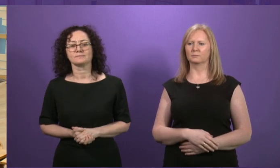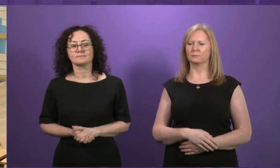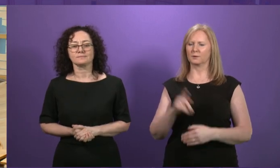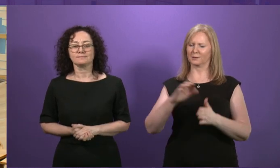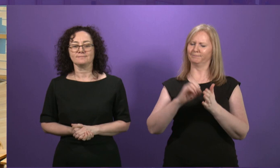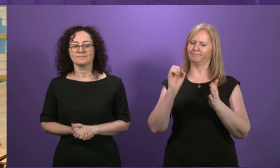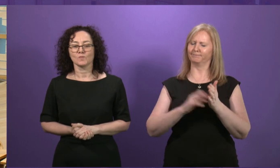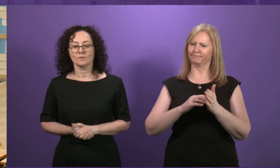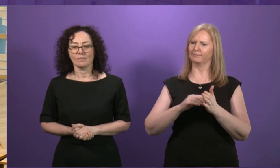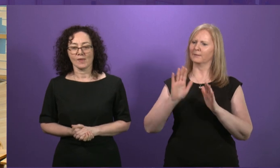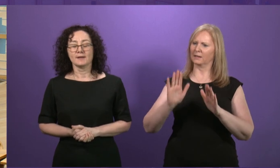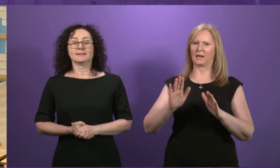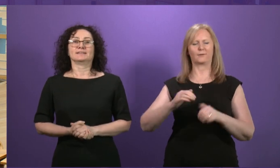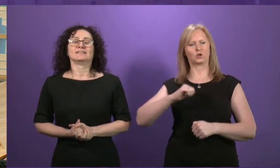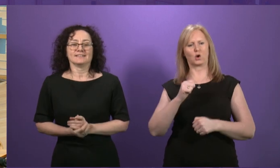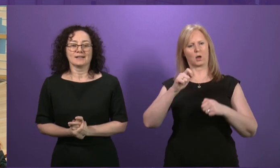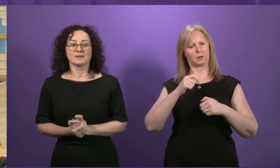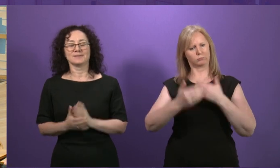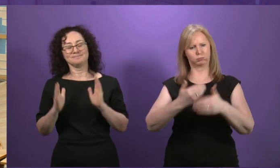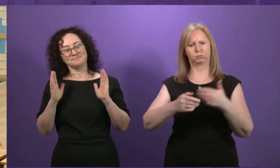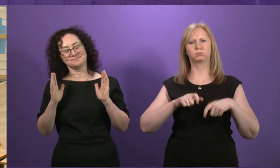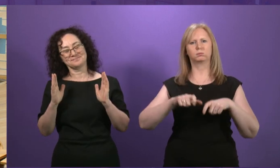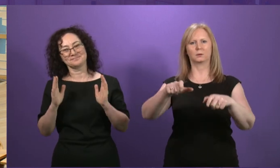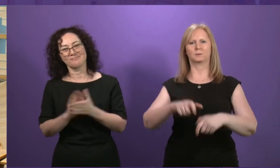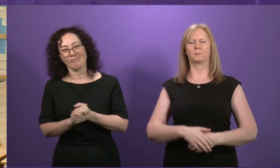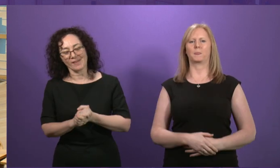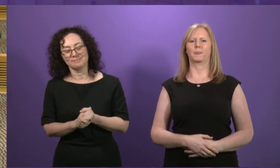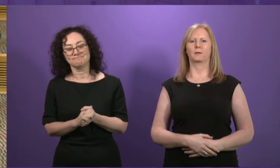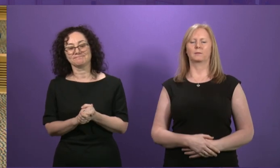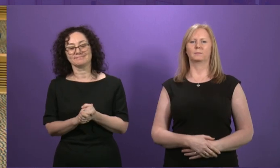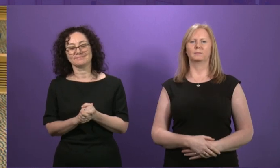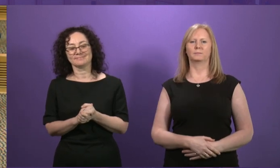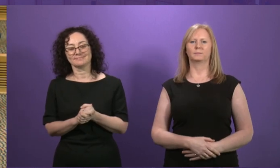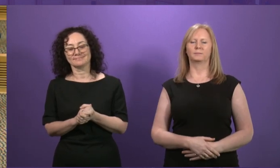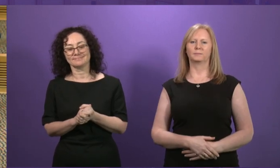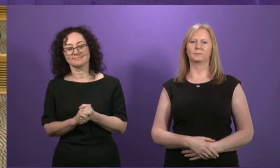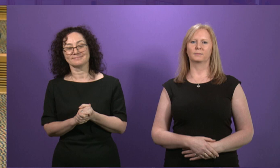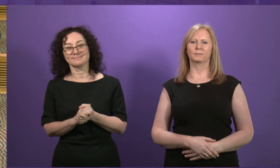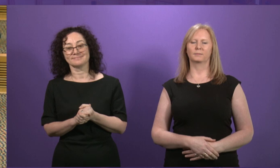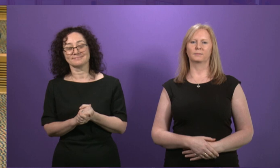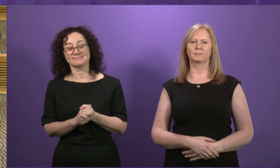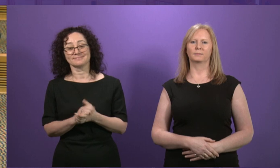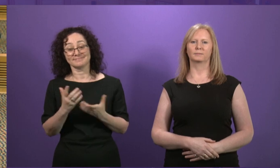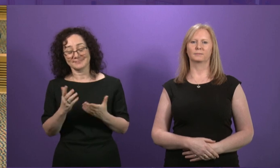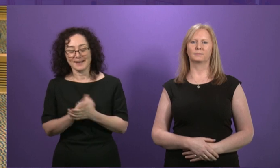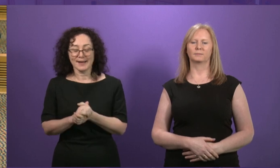The First Minister: At the start of that latest chapter in the